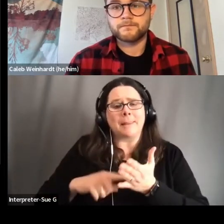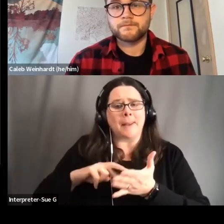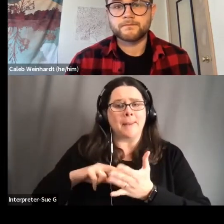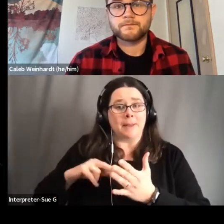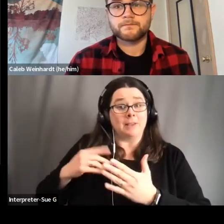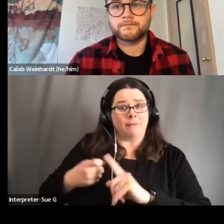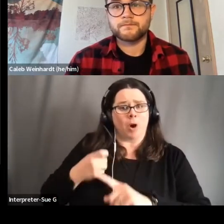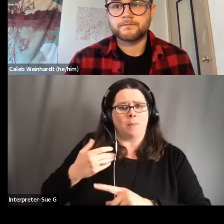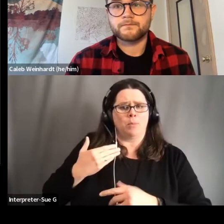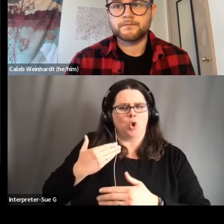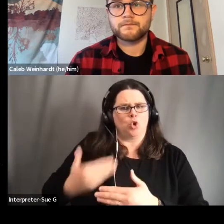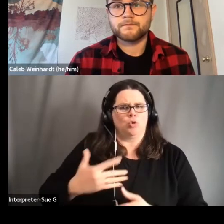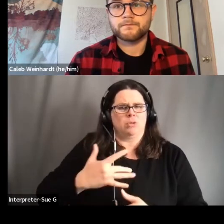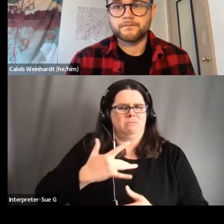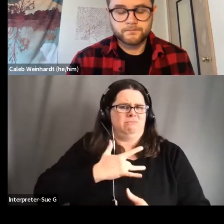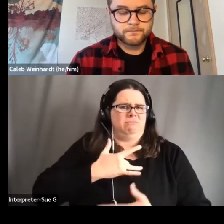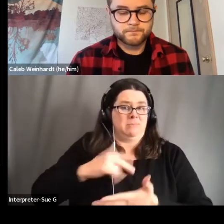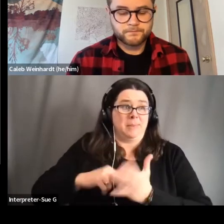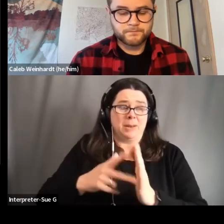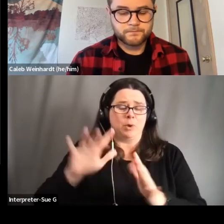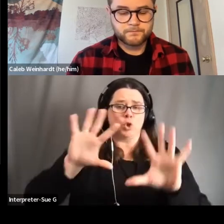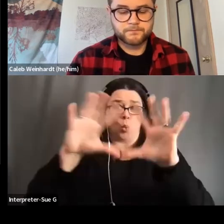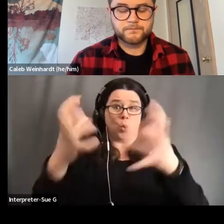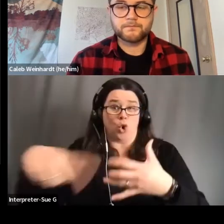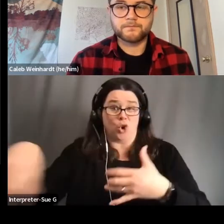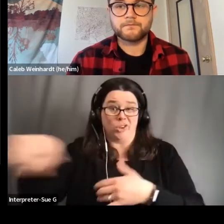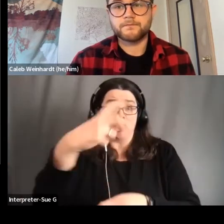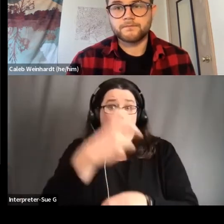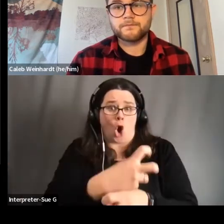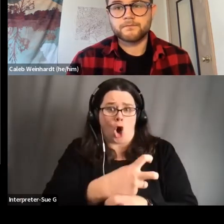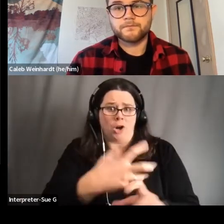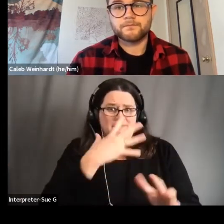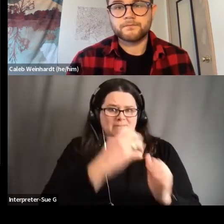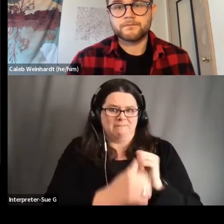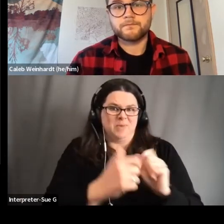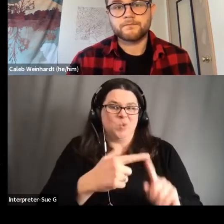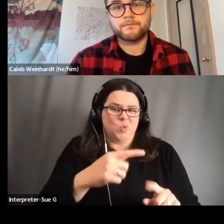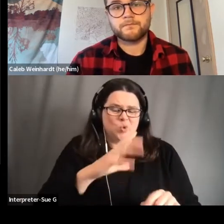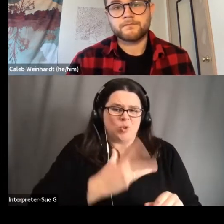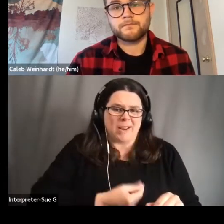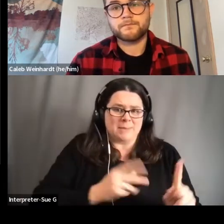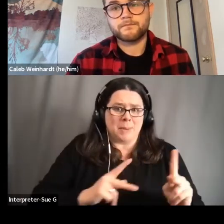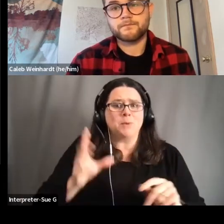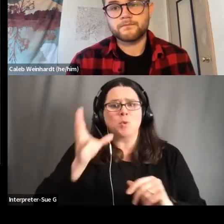because the world is pretty hard on trans folks. So why wouldn't a parent want their kid